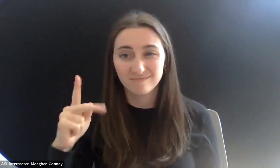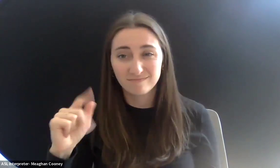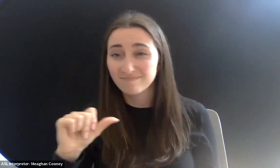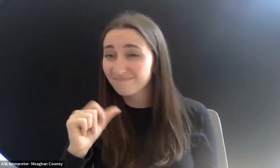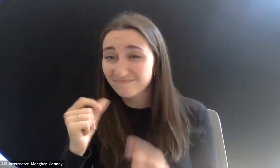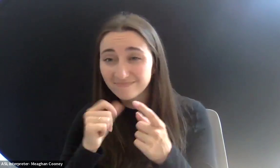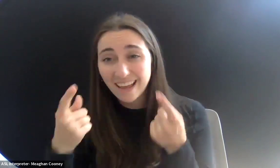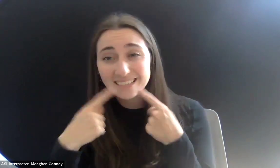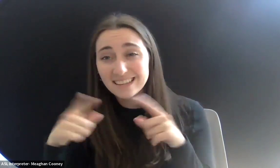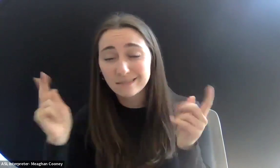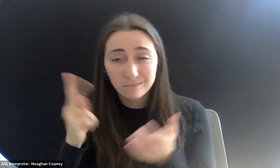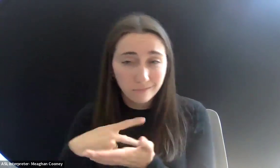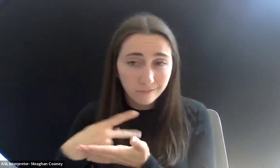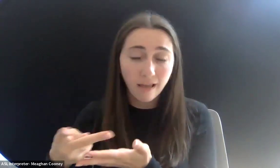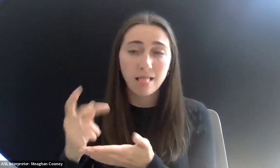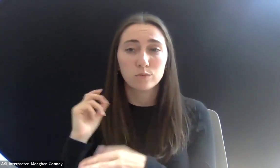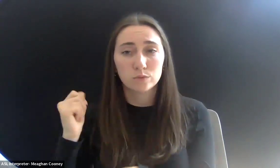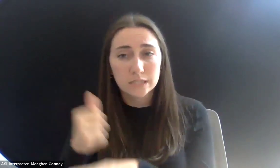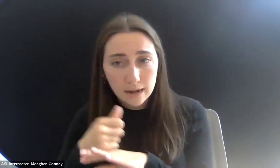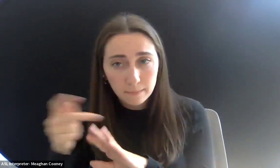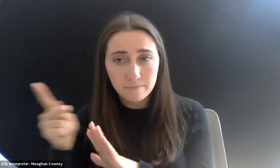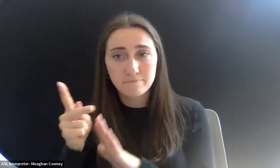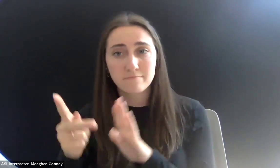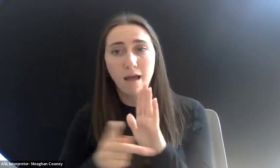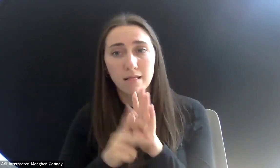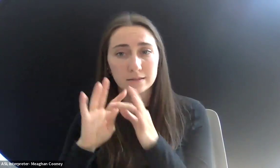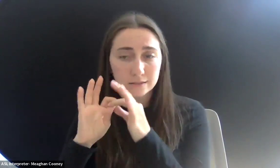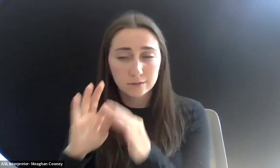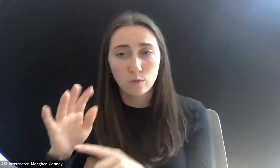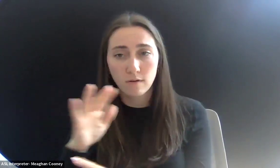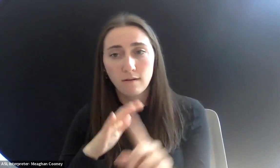issuing a policy relative to climate adaptation and resiliency.